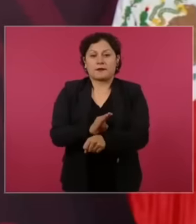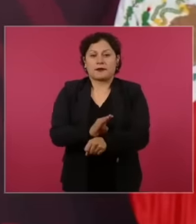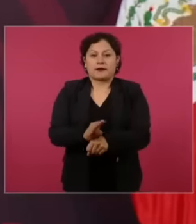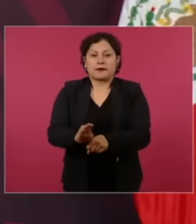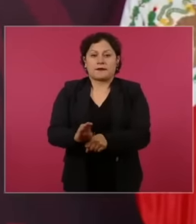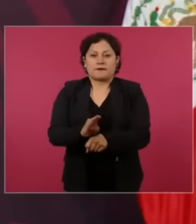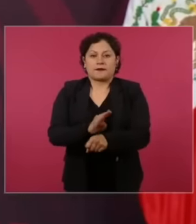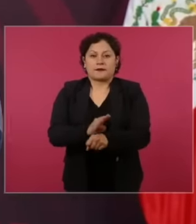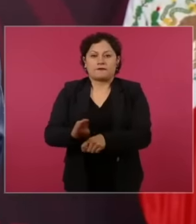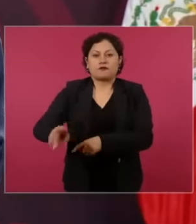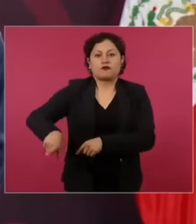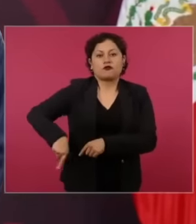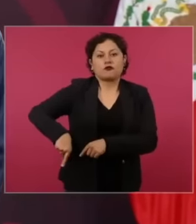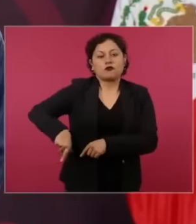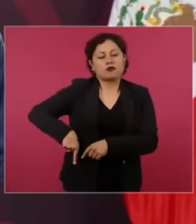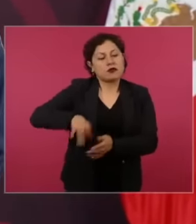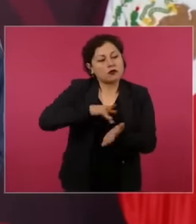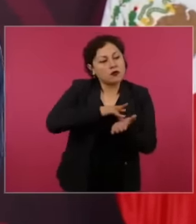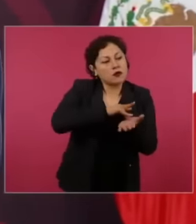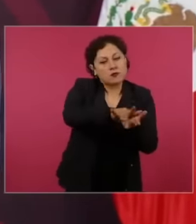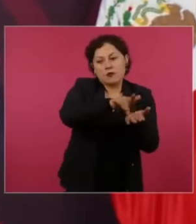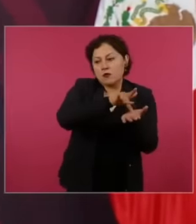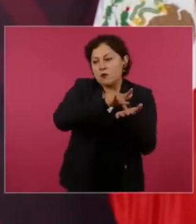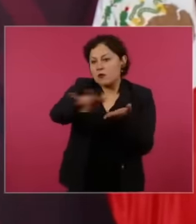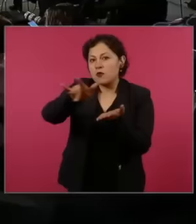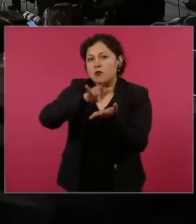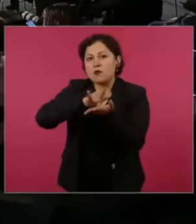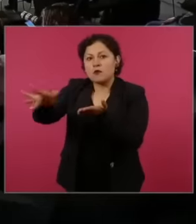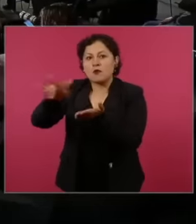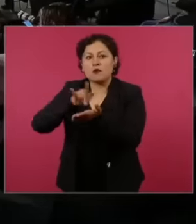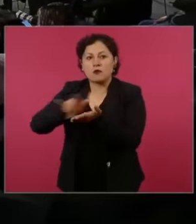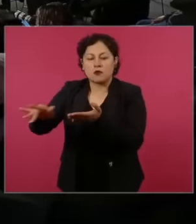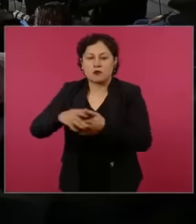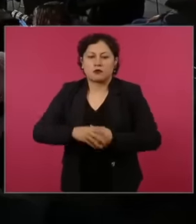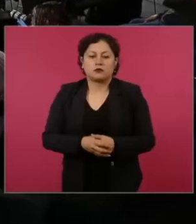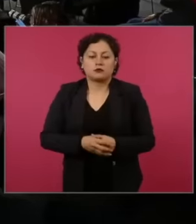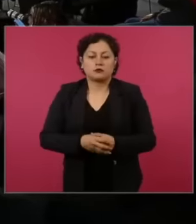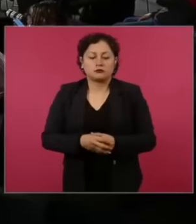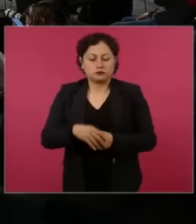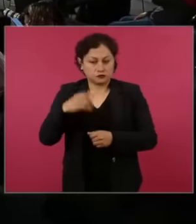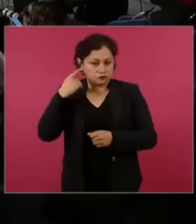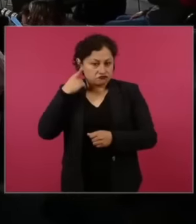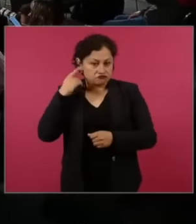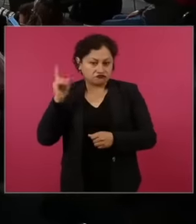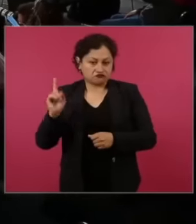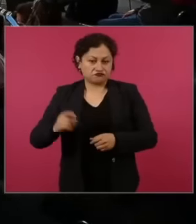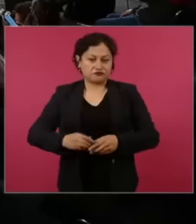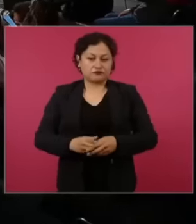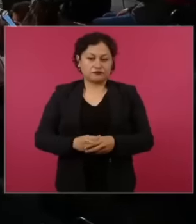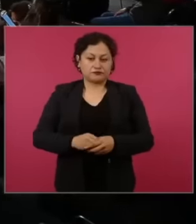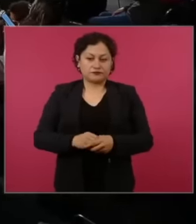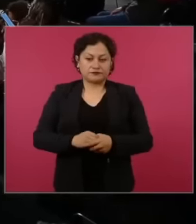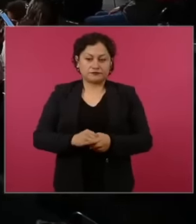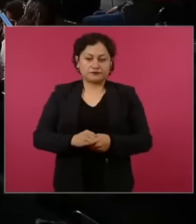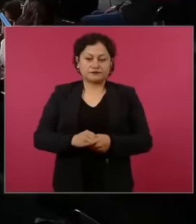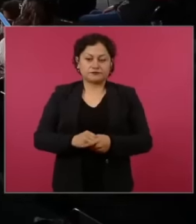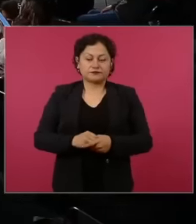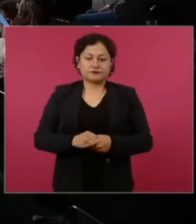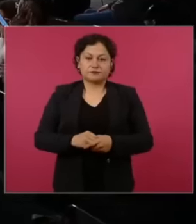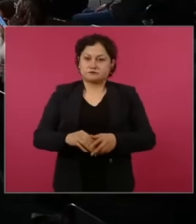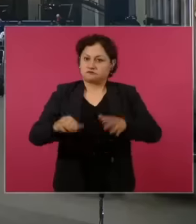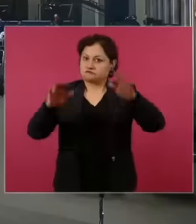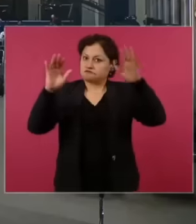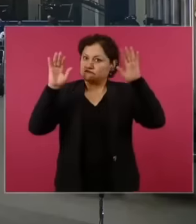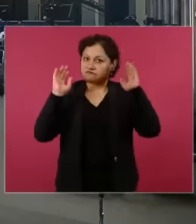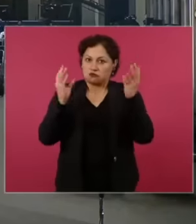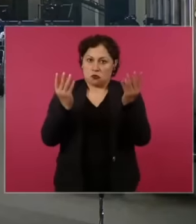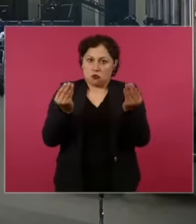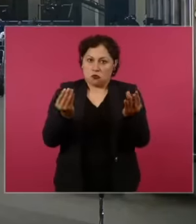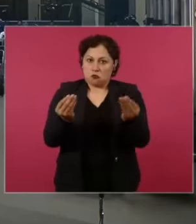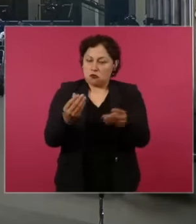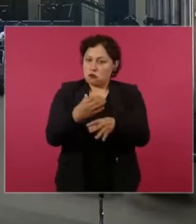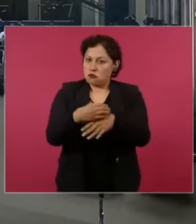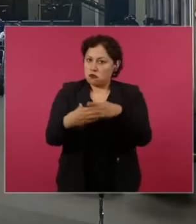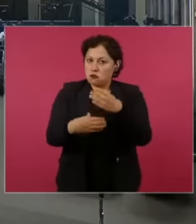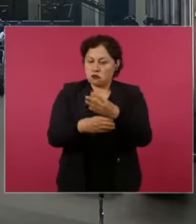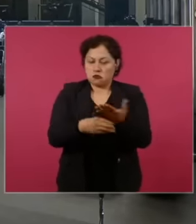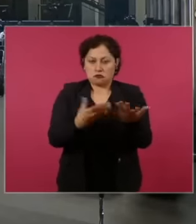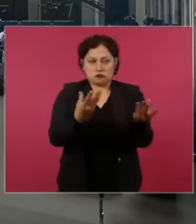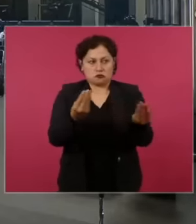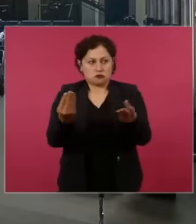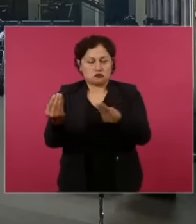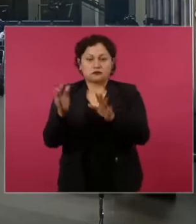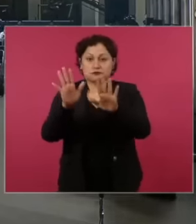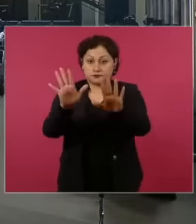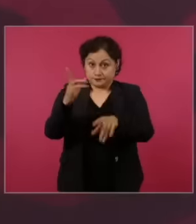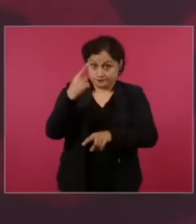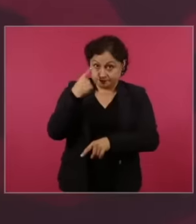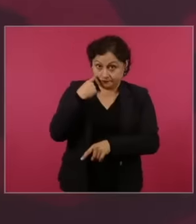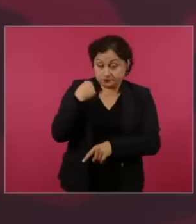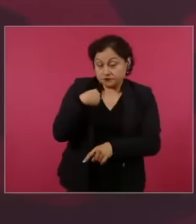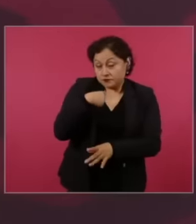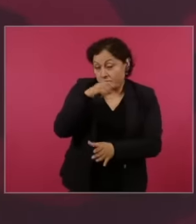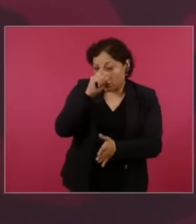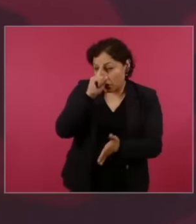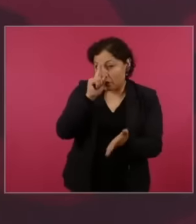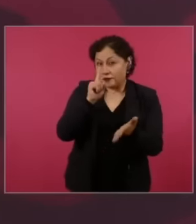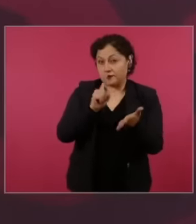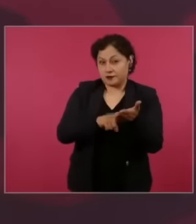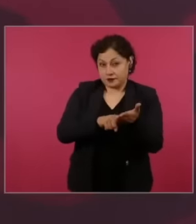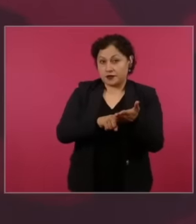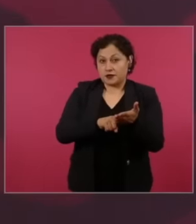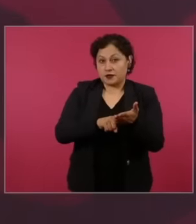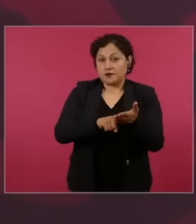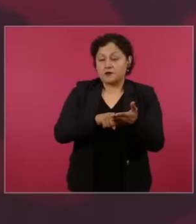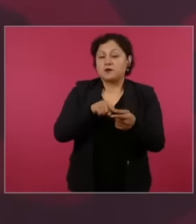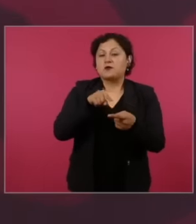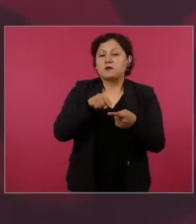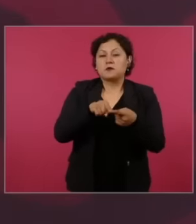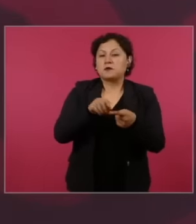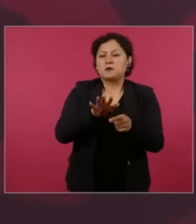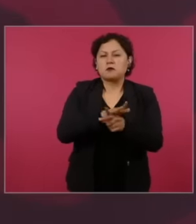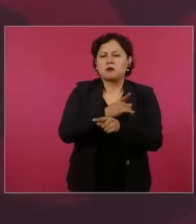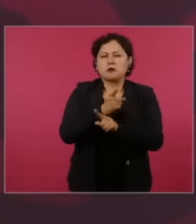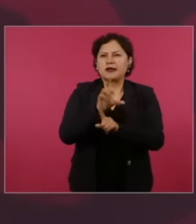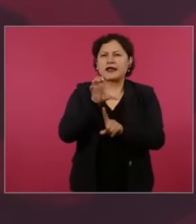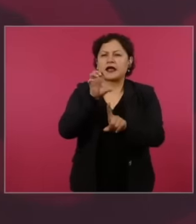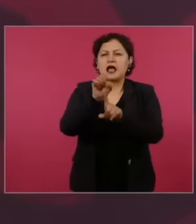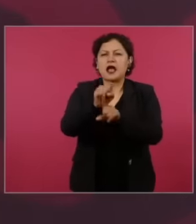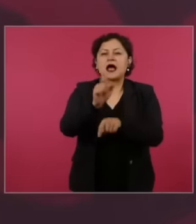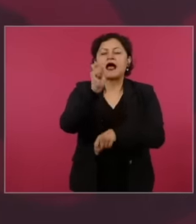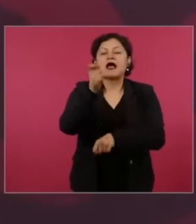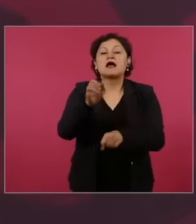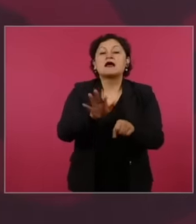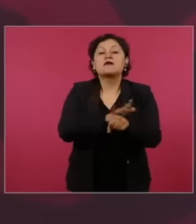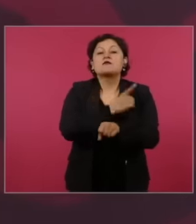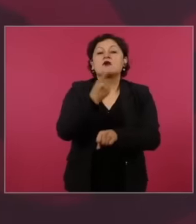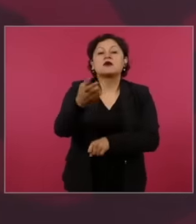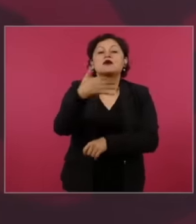national budget. To several factors, I attribute it to the end of corruption. because they stole much